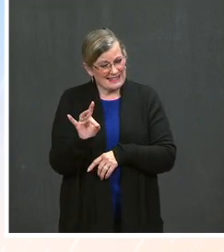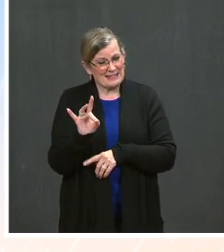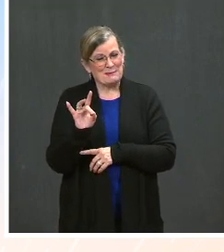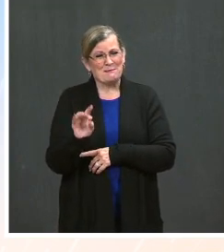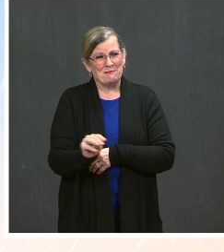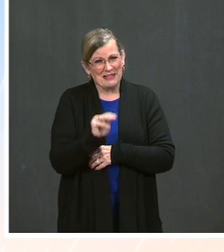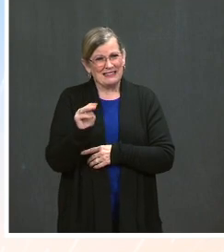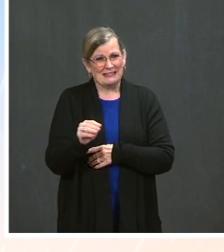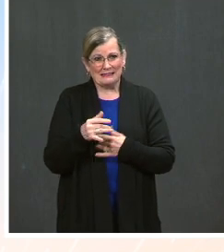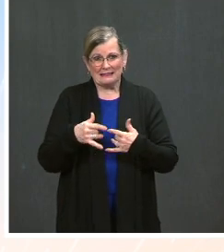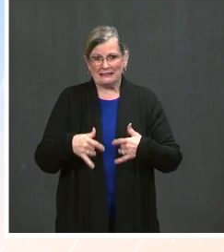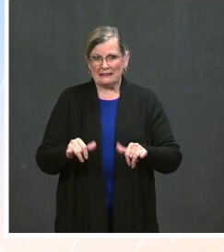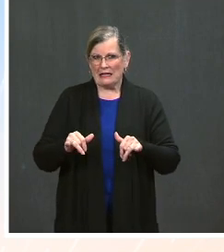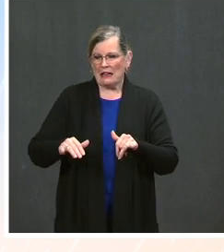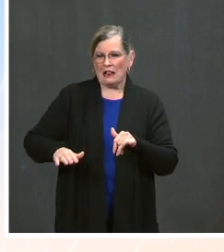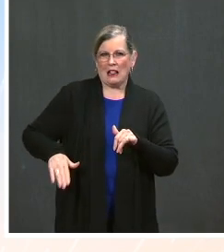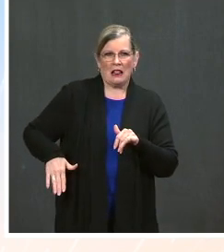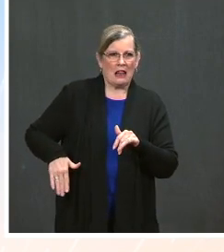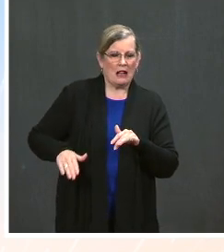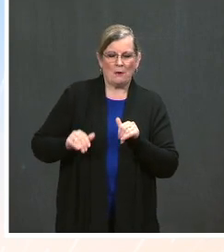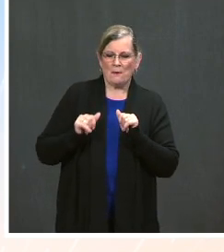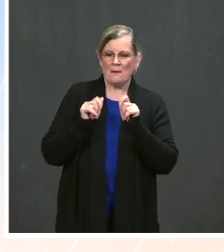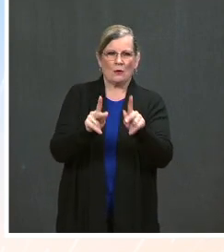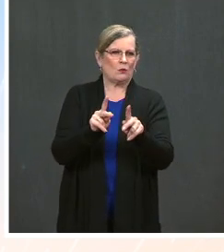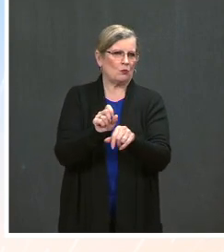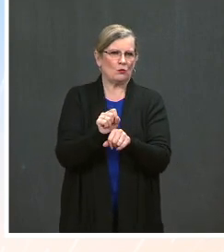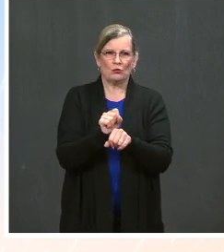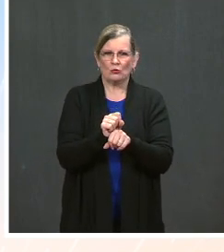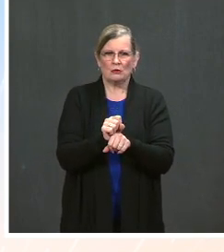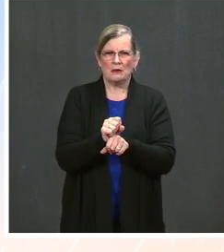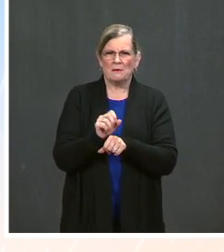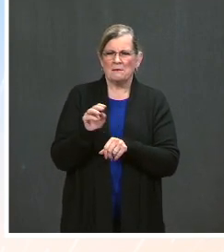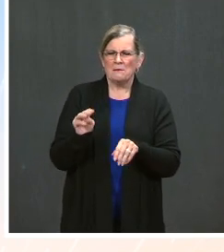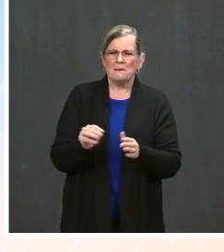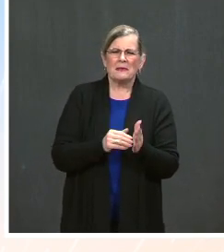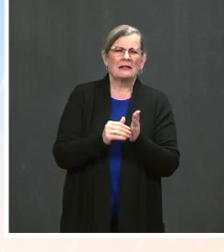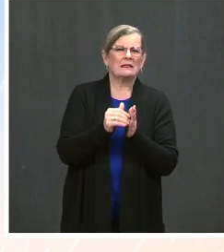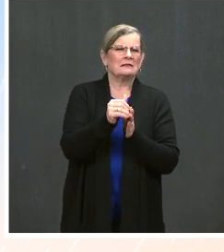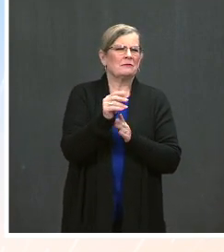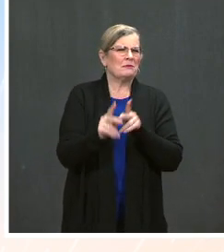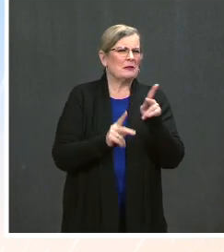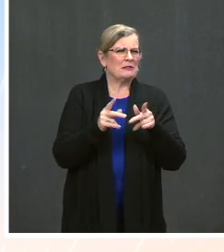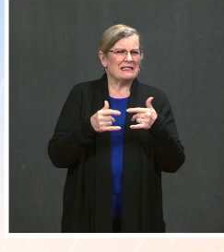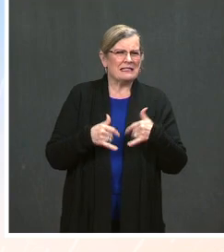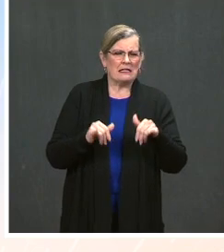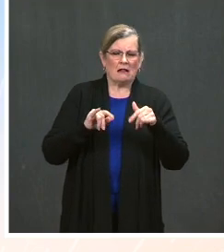Millions of people in this country are still hurting, and disparities within the workforce continues to be a major concern.